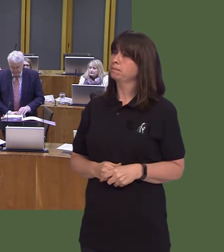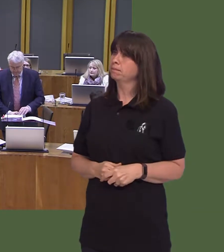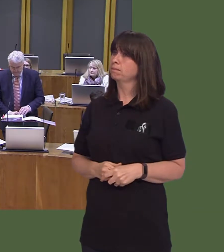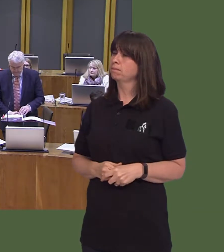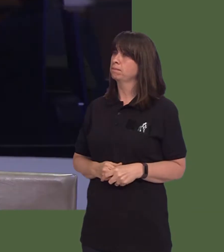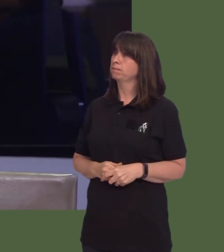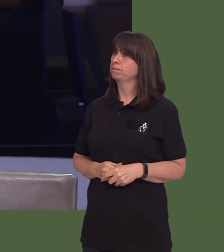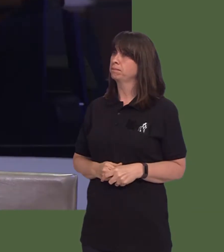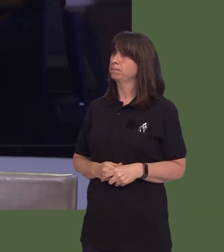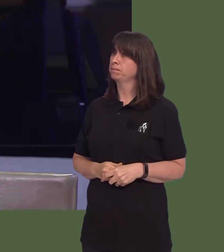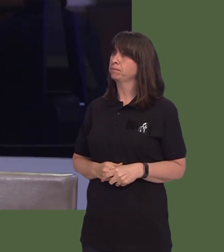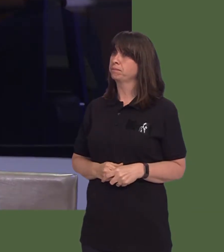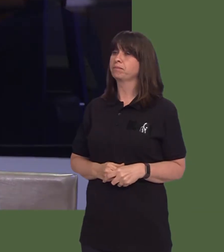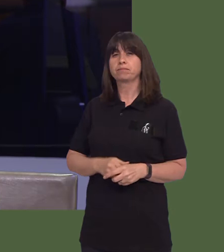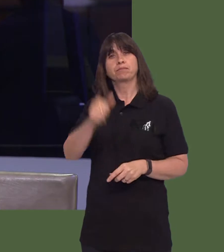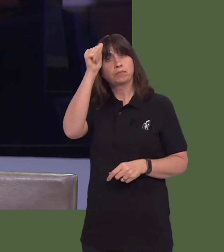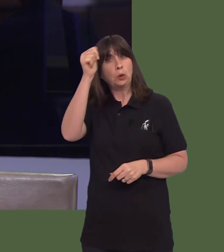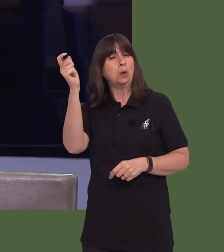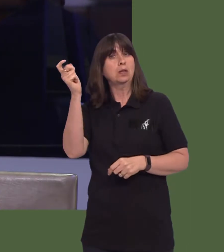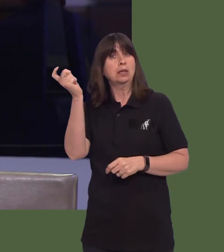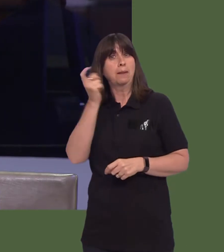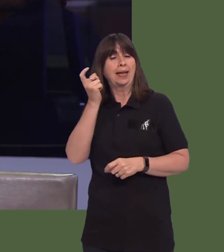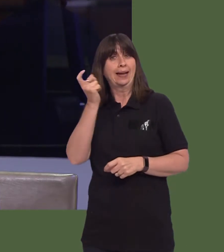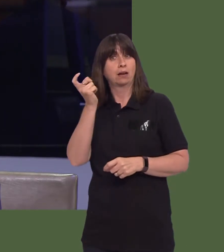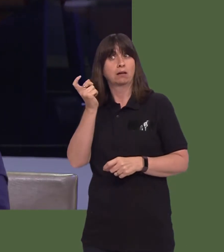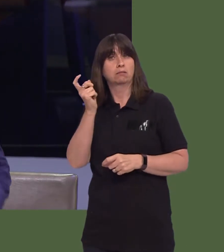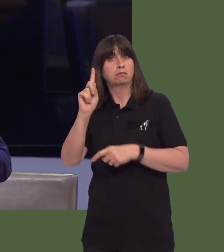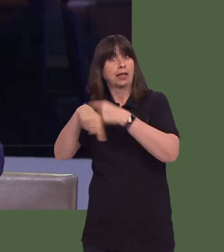We know that we are going to have a new train operator in Wales from next year.